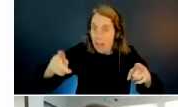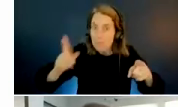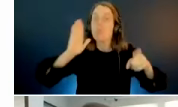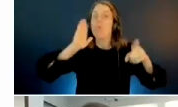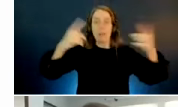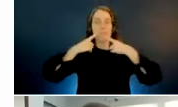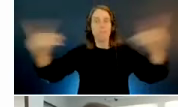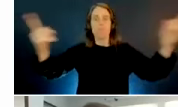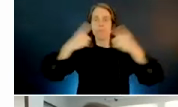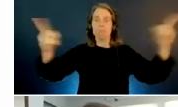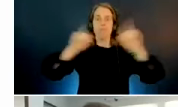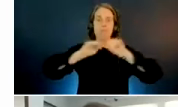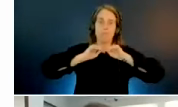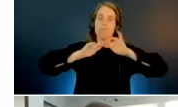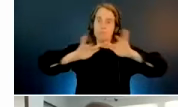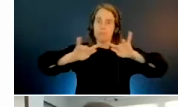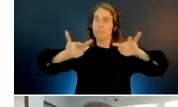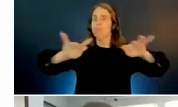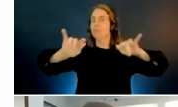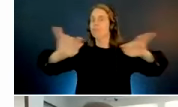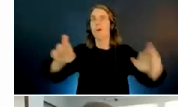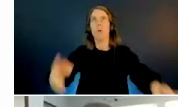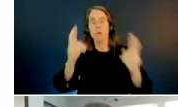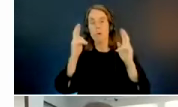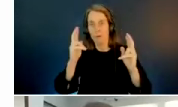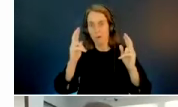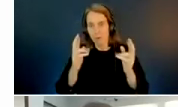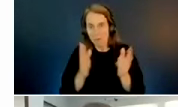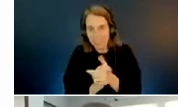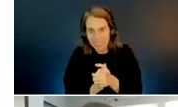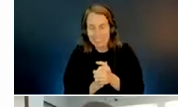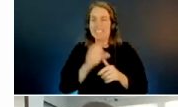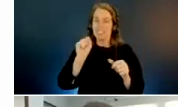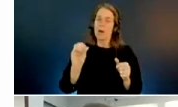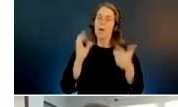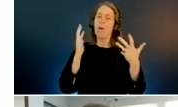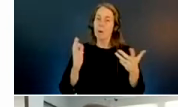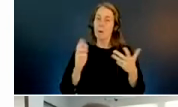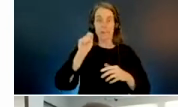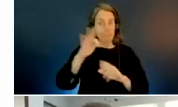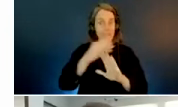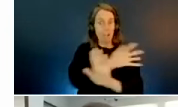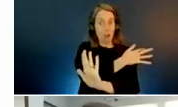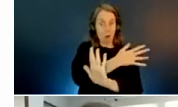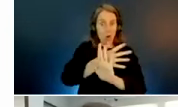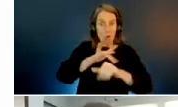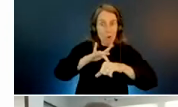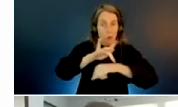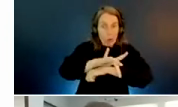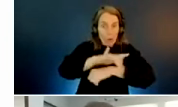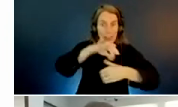something that we will be communicating to folks um in a big big way if we have an early voting